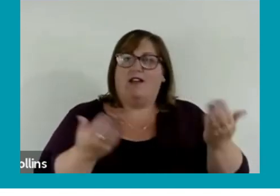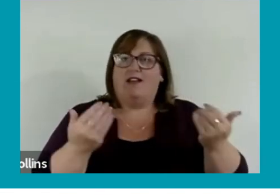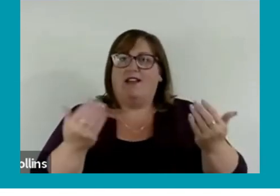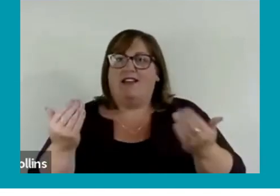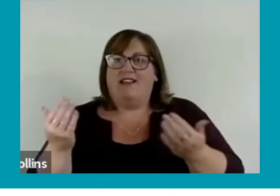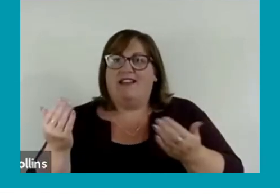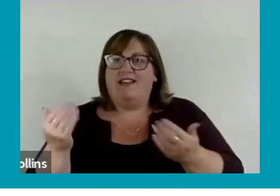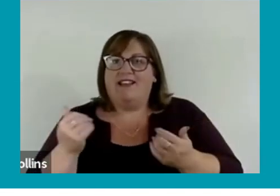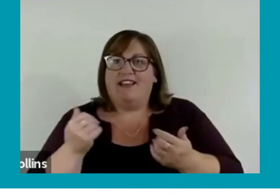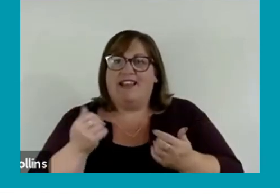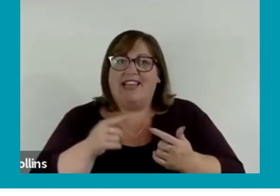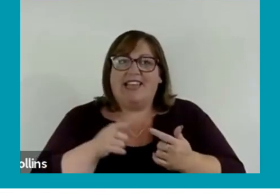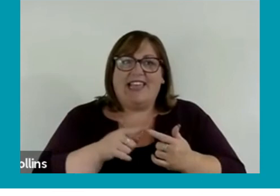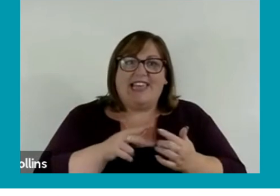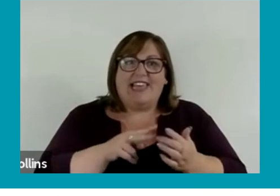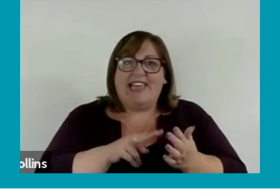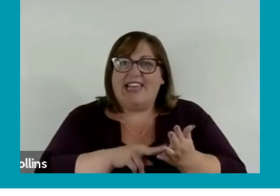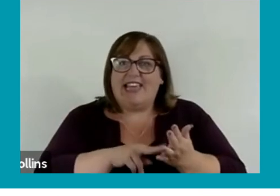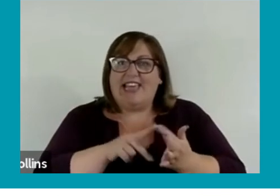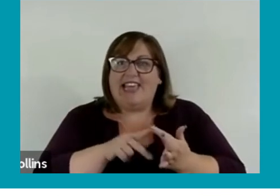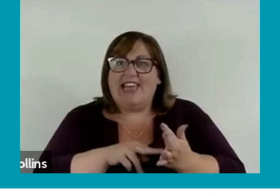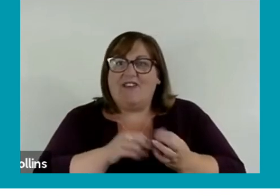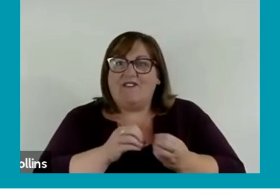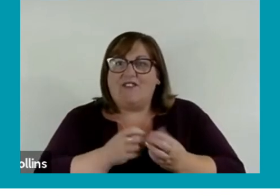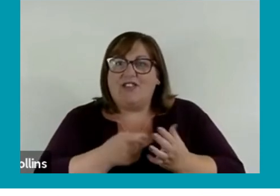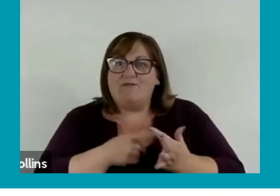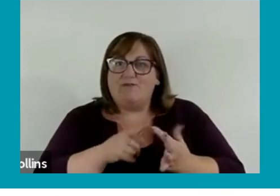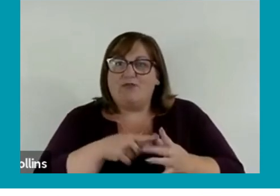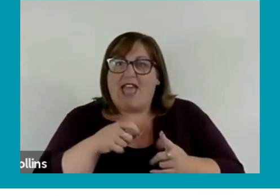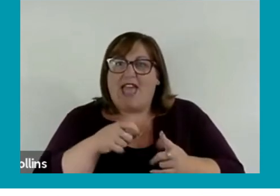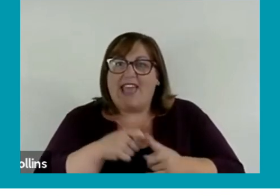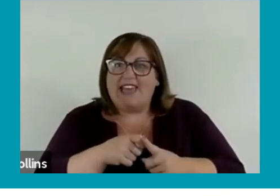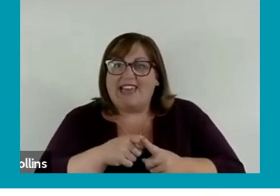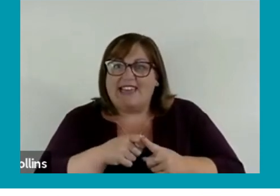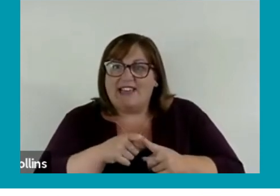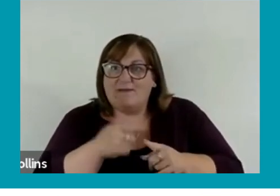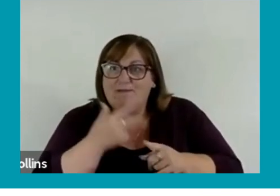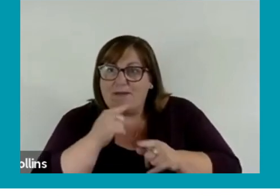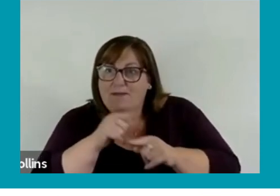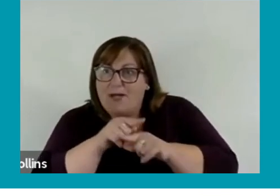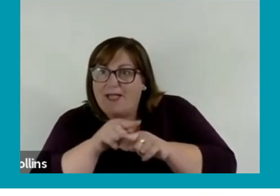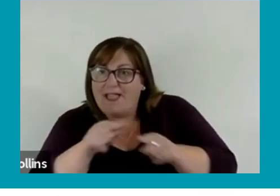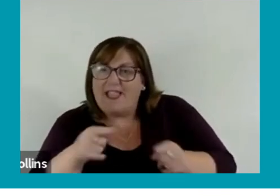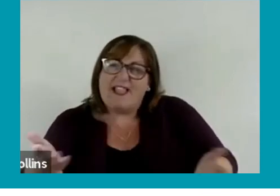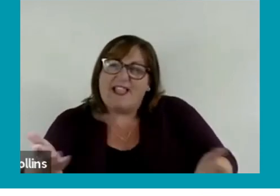to the Evenbreak job job site and let's go search let's go job hunting and search for some of those